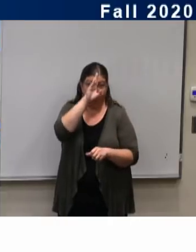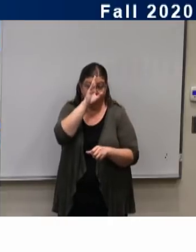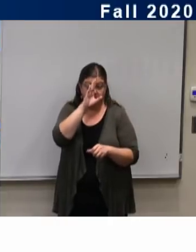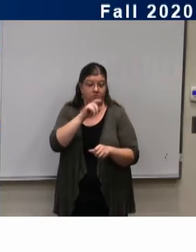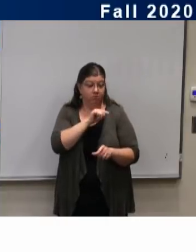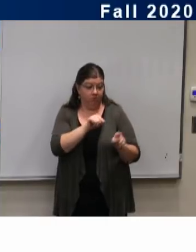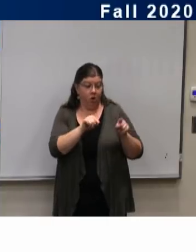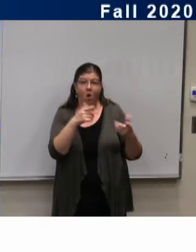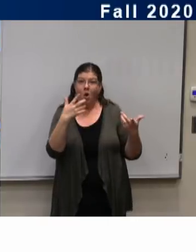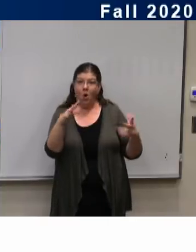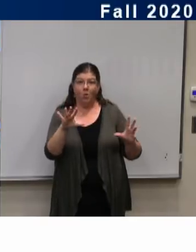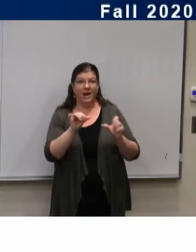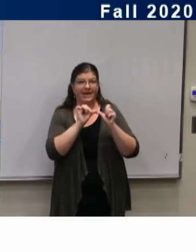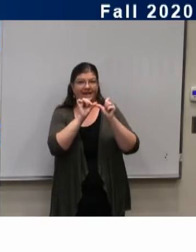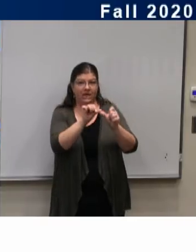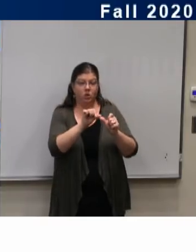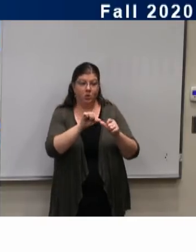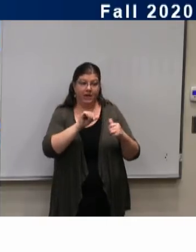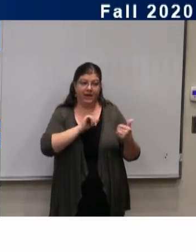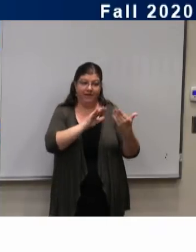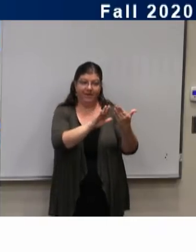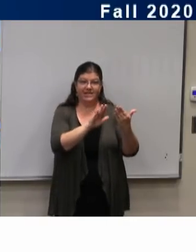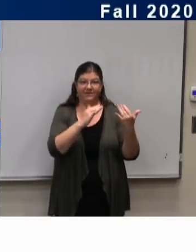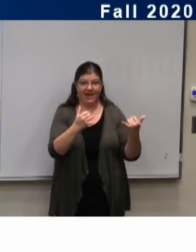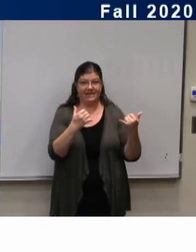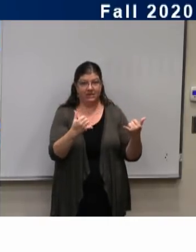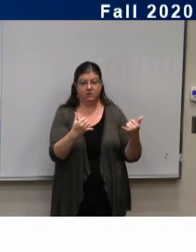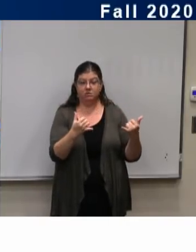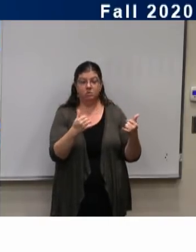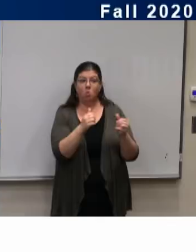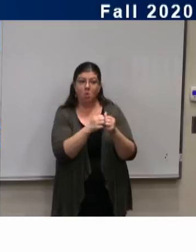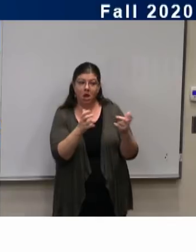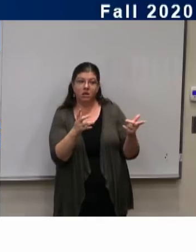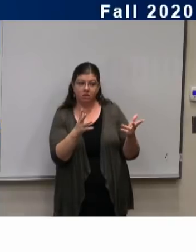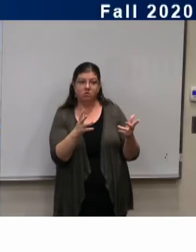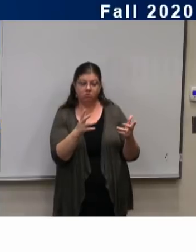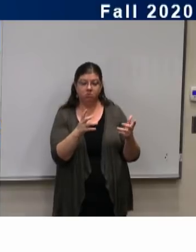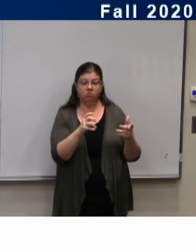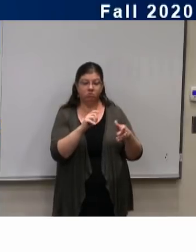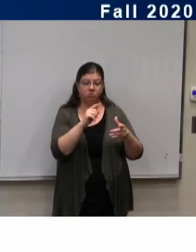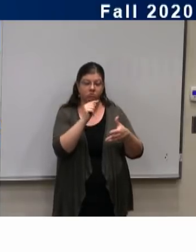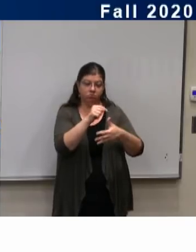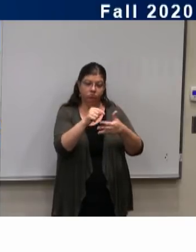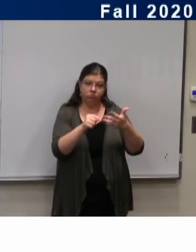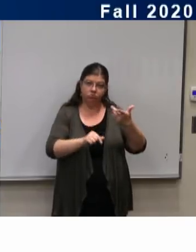in a face-to-face modality with protocols in place to, to promote safety.